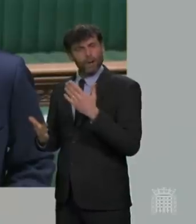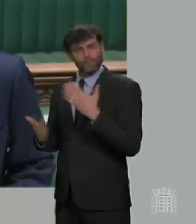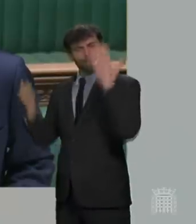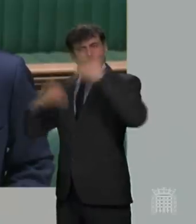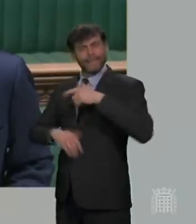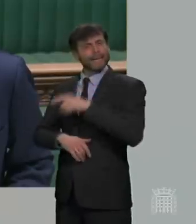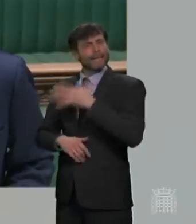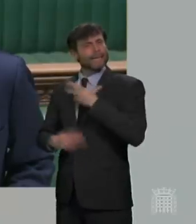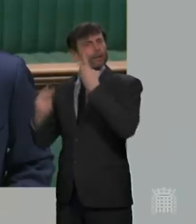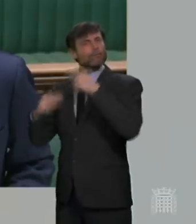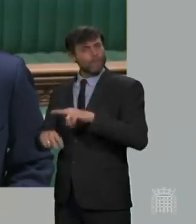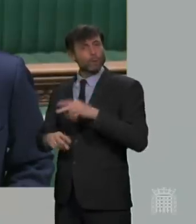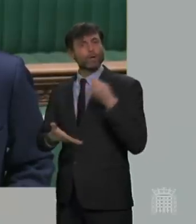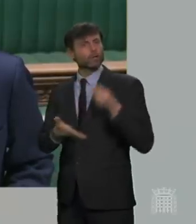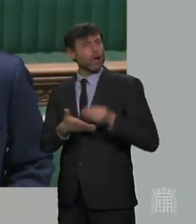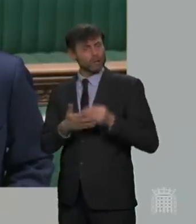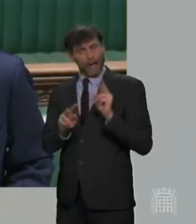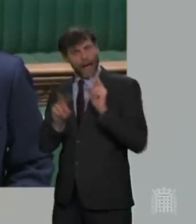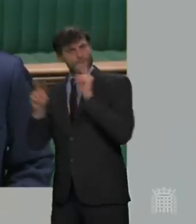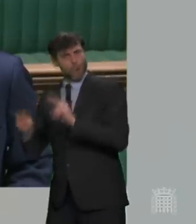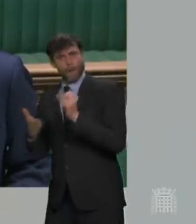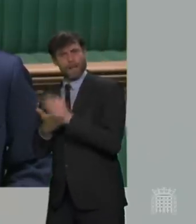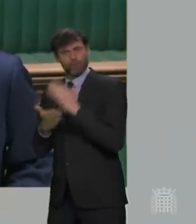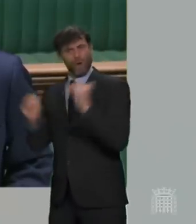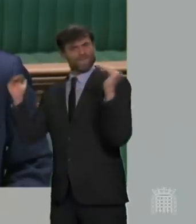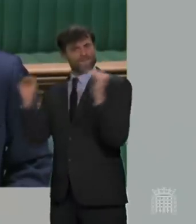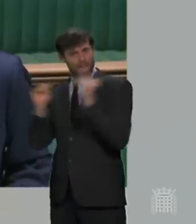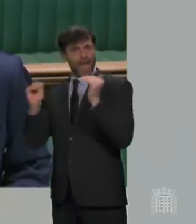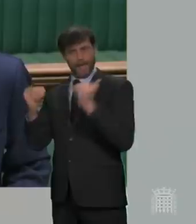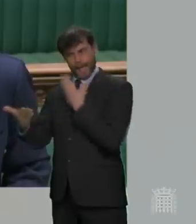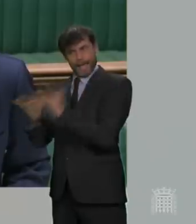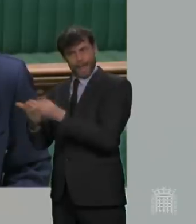that the Chancellor is trying to address in an equitable way, working with colleagues in the